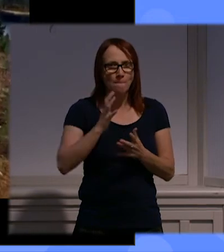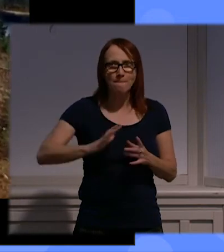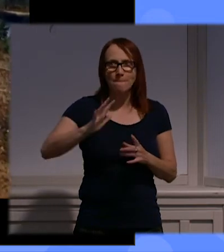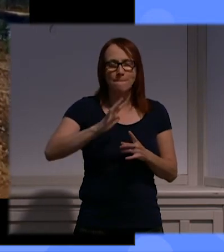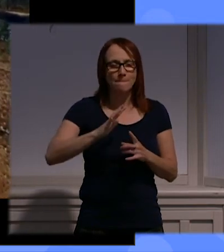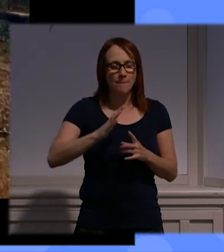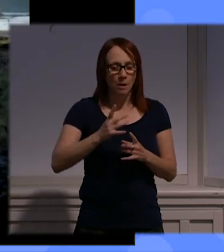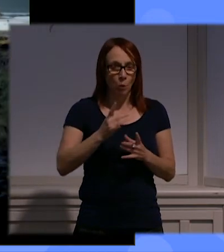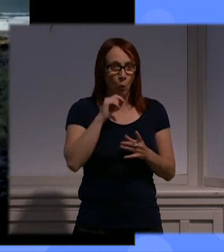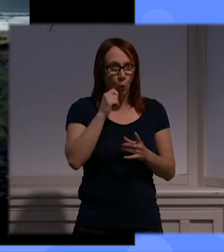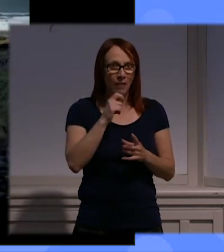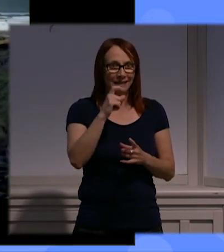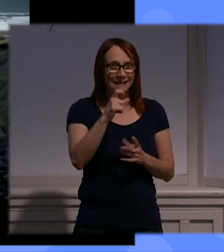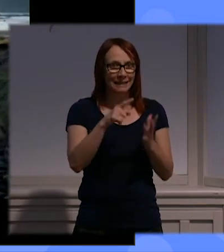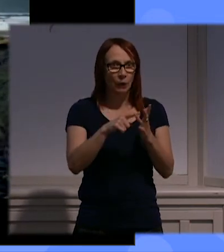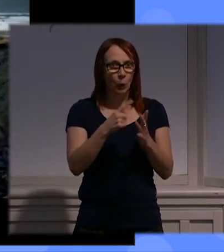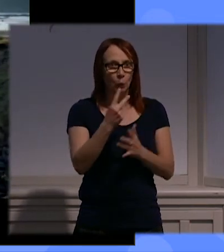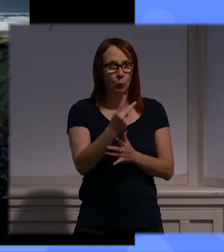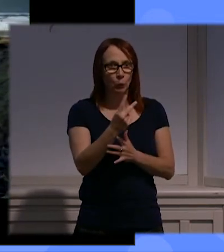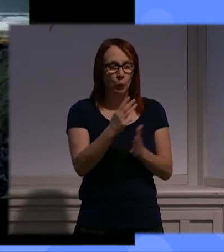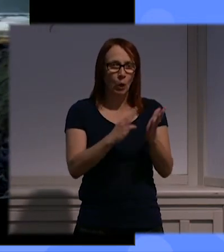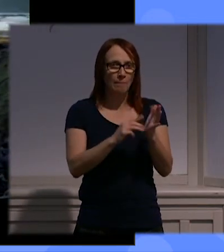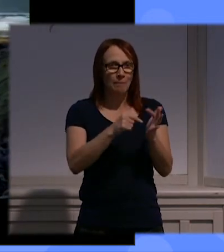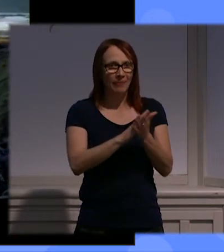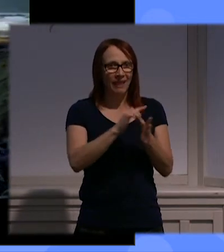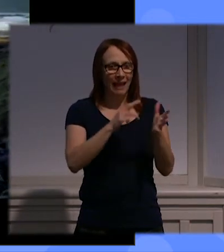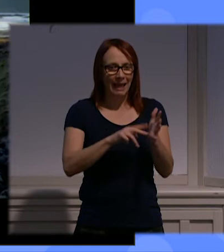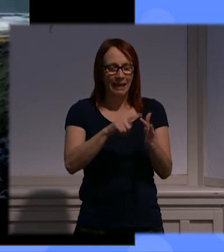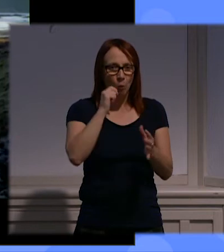quantities of carbon dioxide and methane into the atmosphere no carbon dioxide is